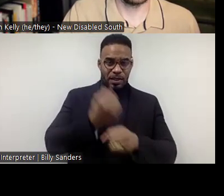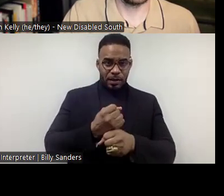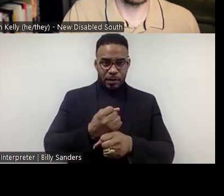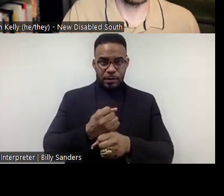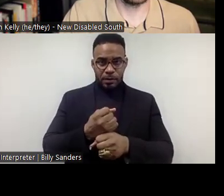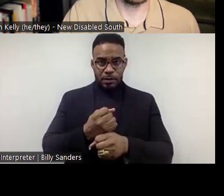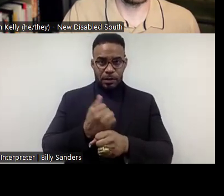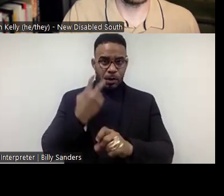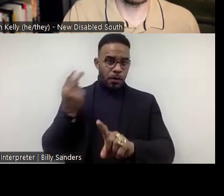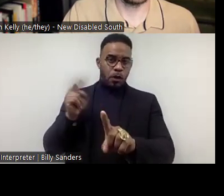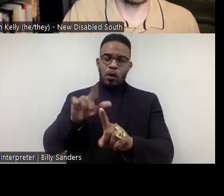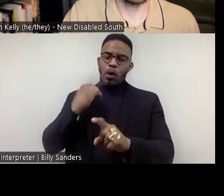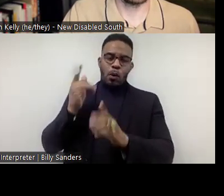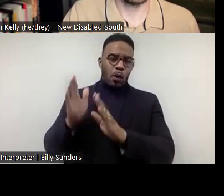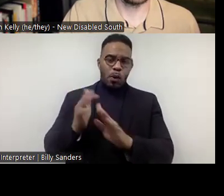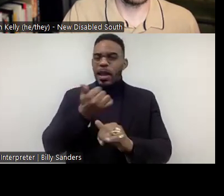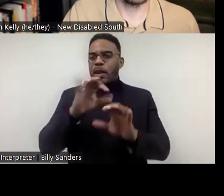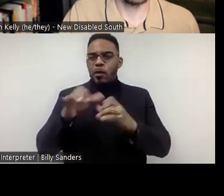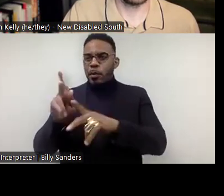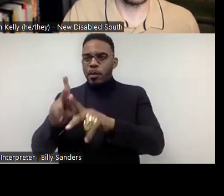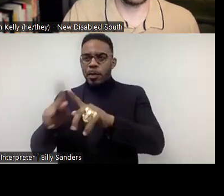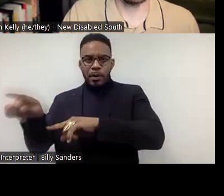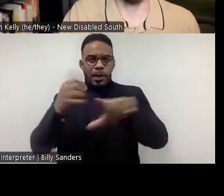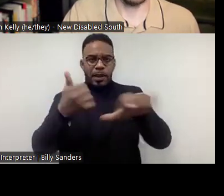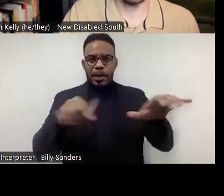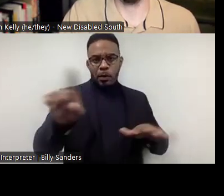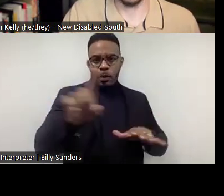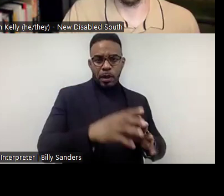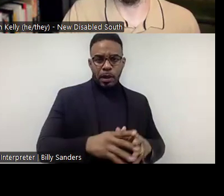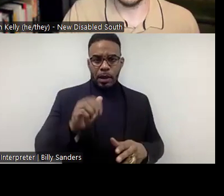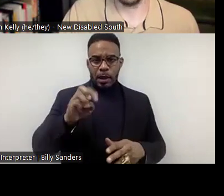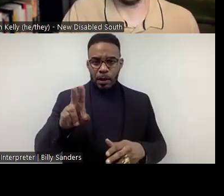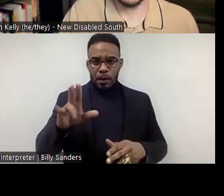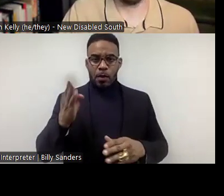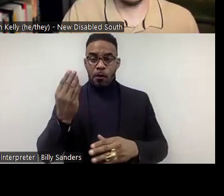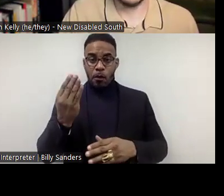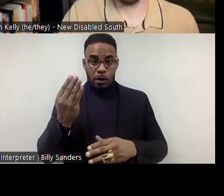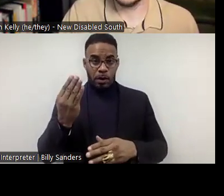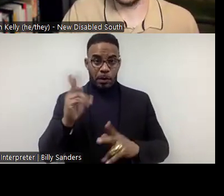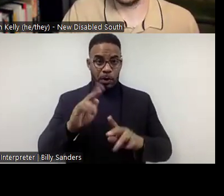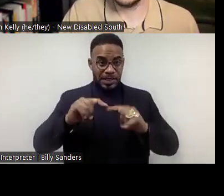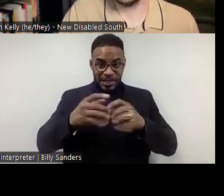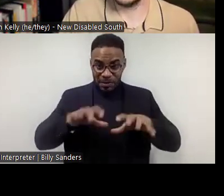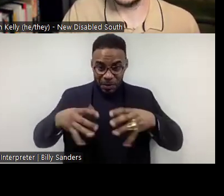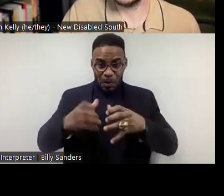the policy and organizing department for 15 years. Her view is that you can organize any group of people, anywhere.